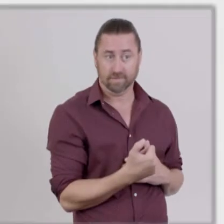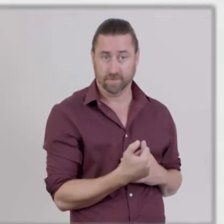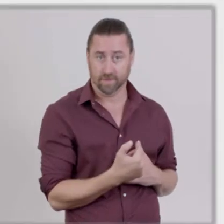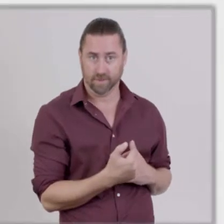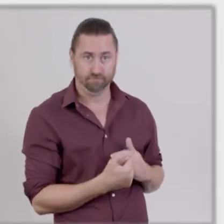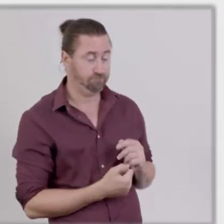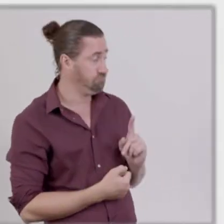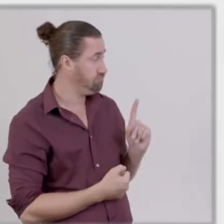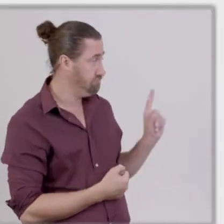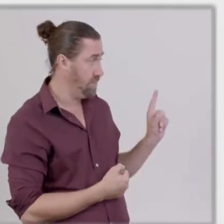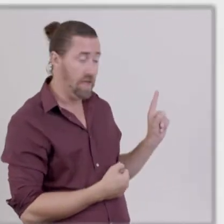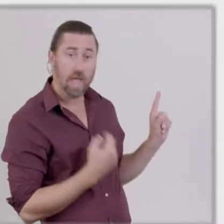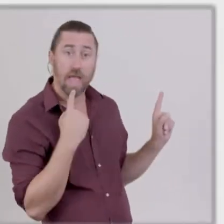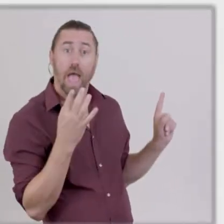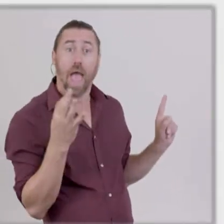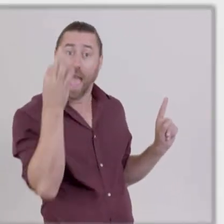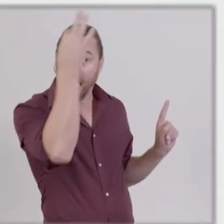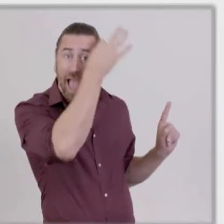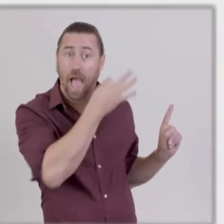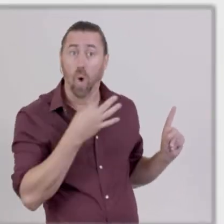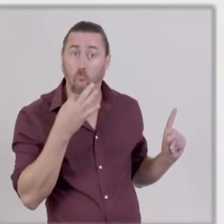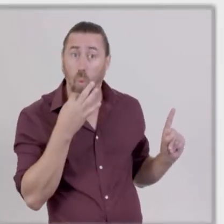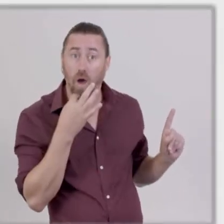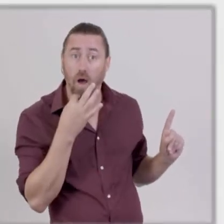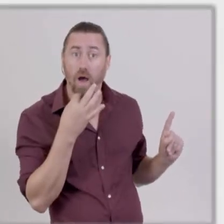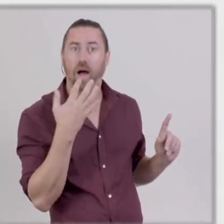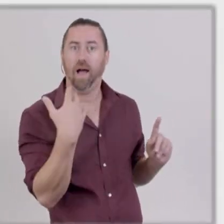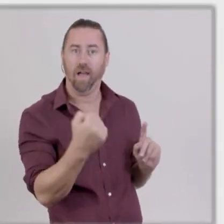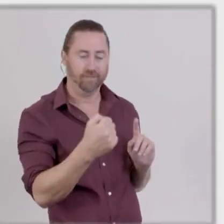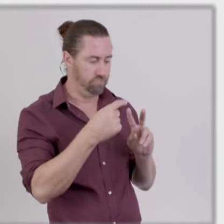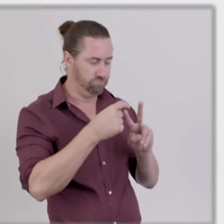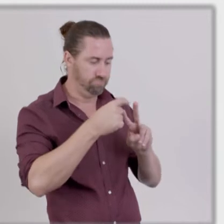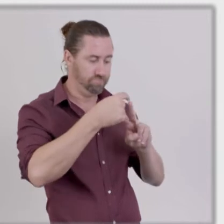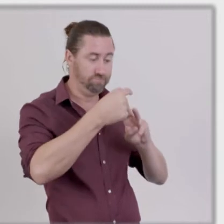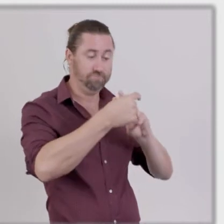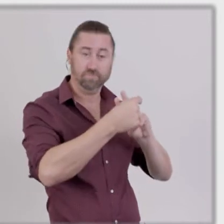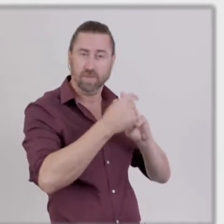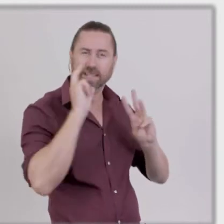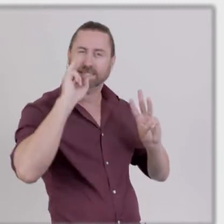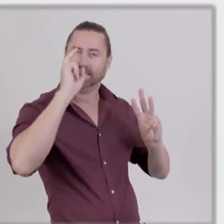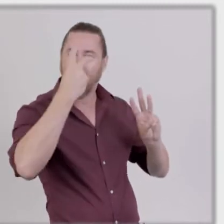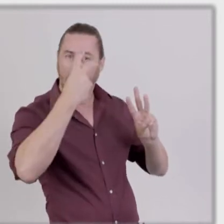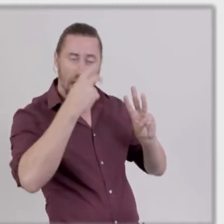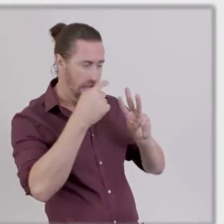Each hour has been split into three parts, using dark lines to show the thirds,